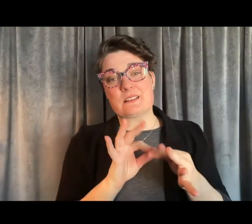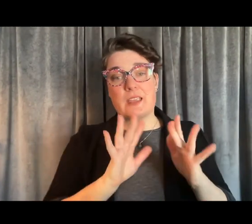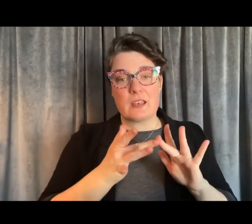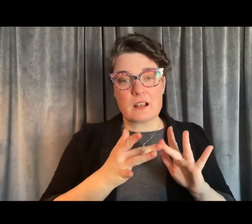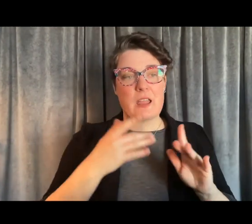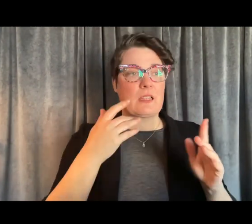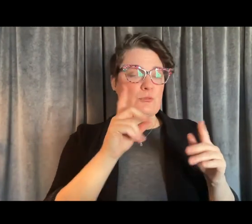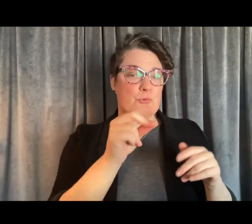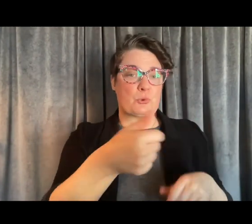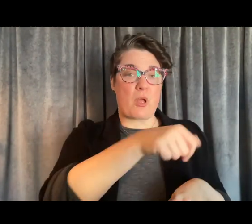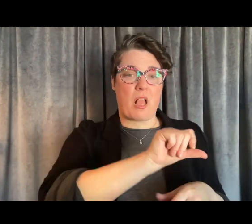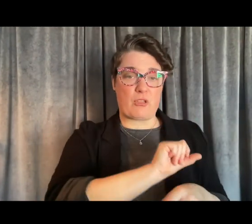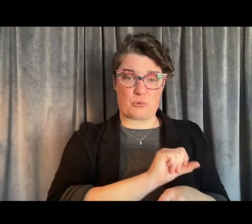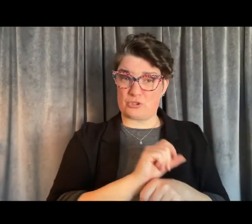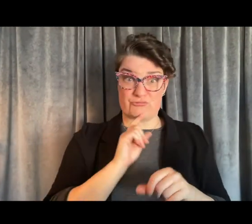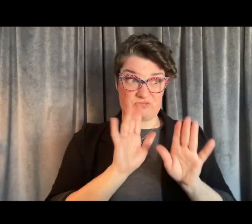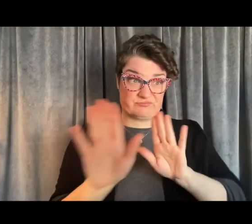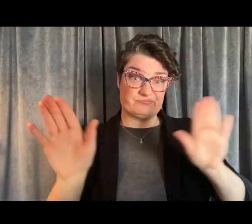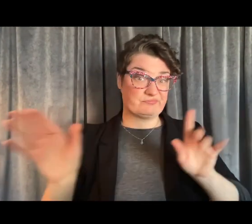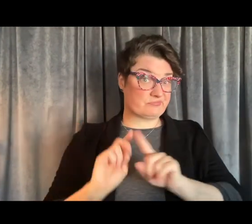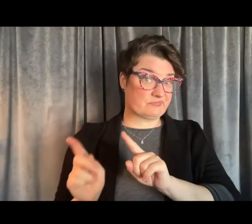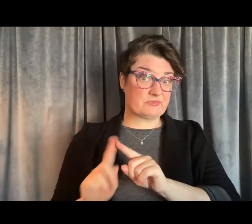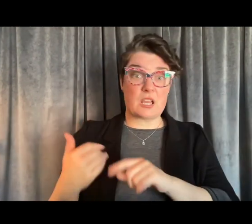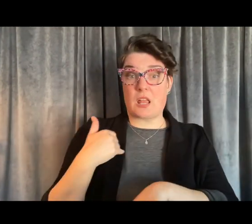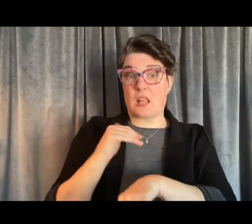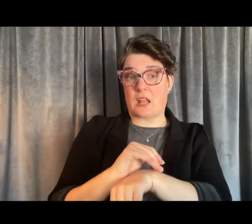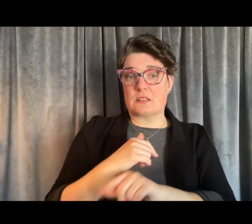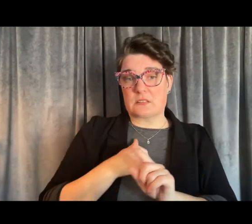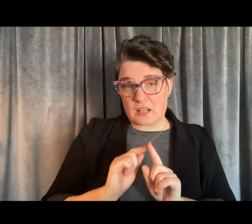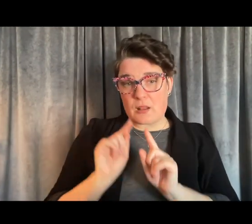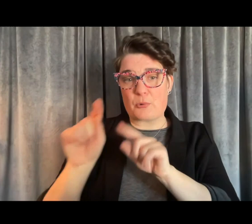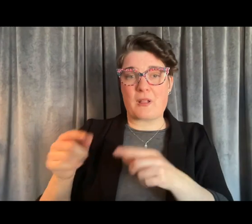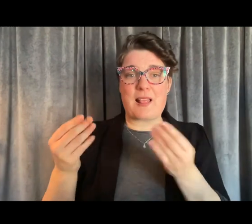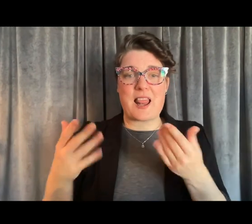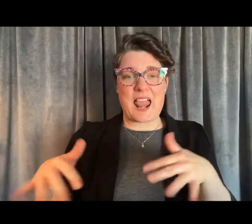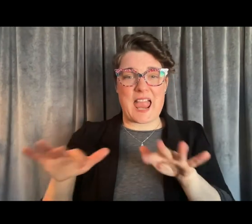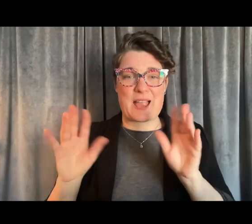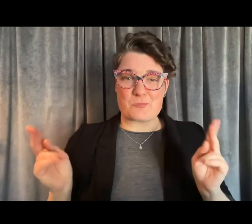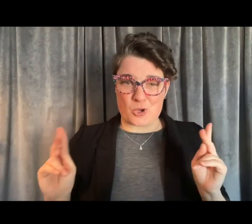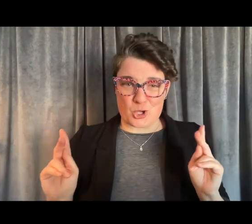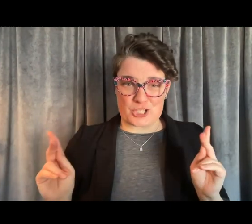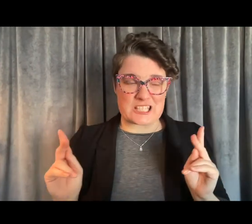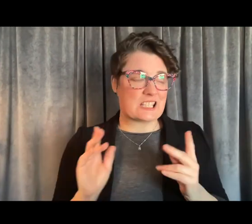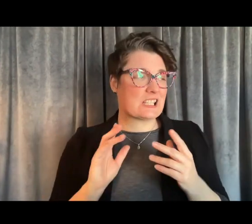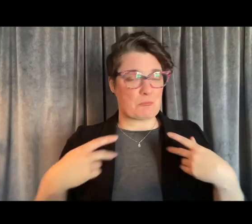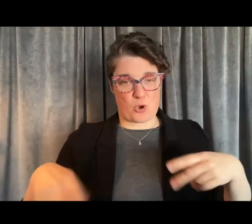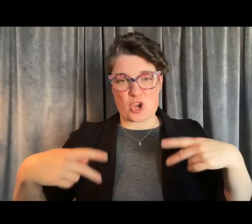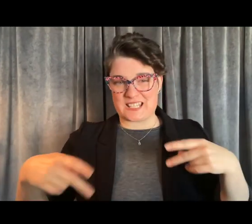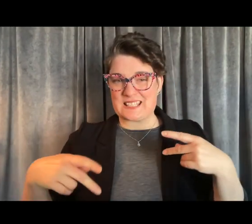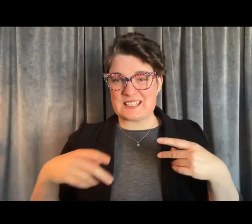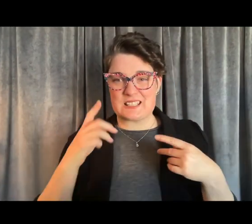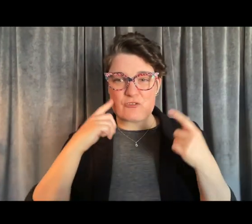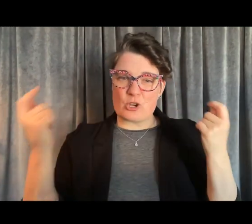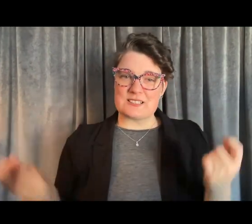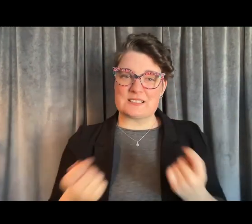It looks like a lot of different things. Like last night I went to a land party around celebrating the coming of the